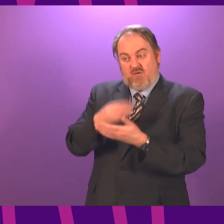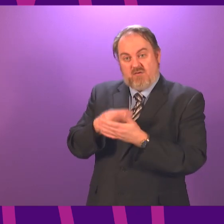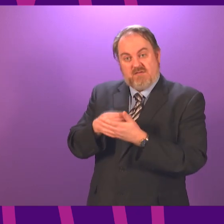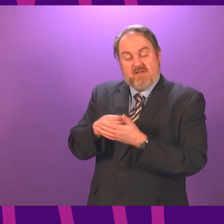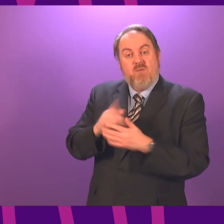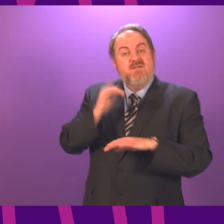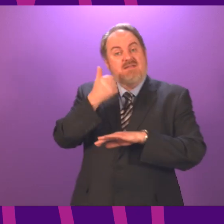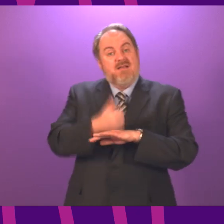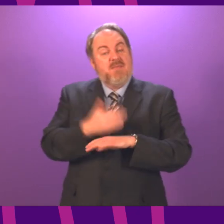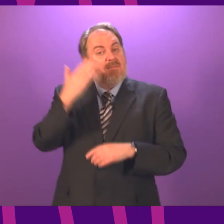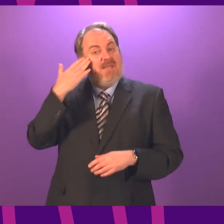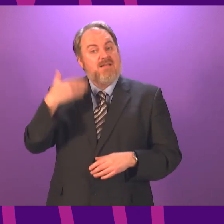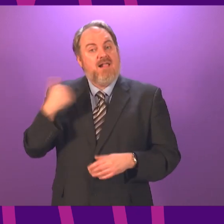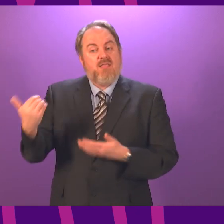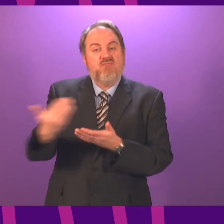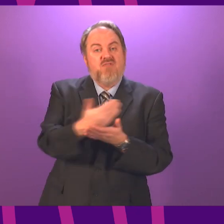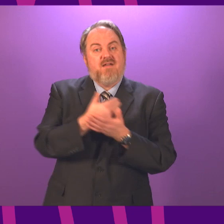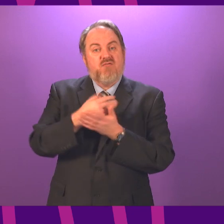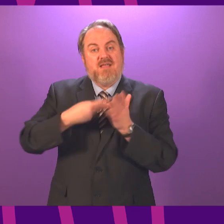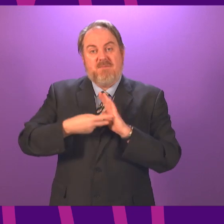Transition and Recovery” plan, will come back to Parliament in due course with further